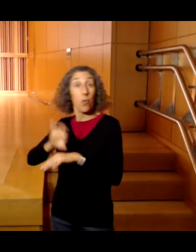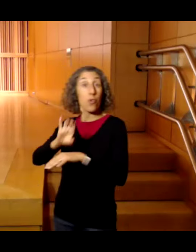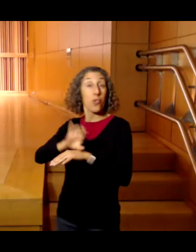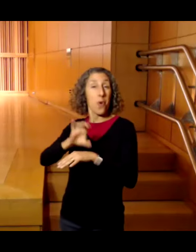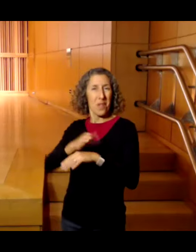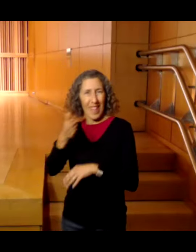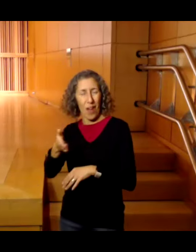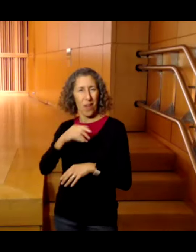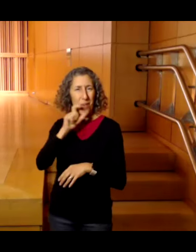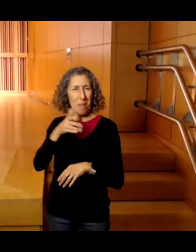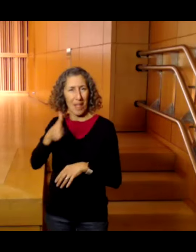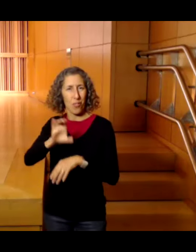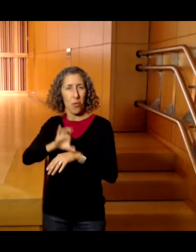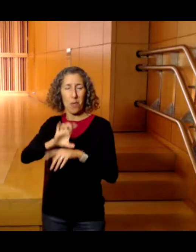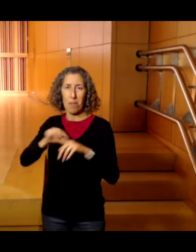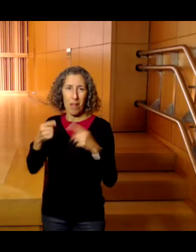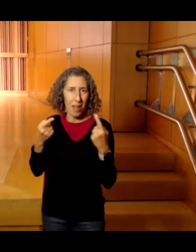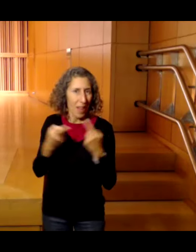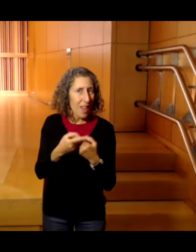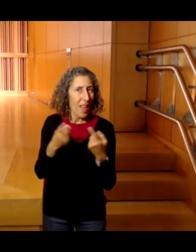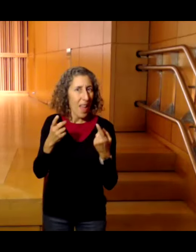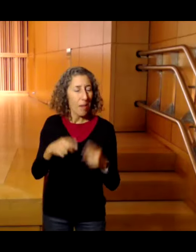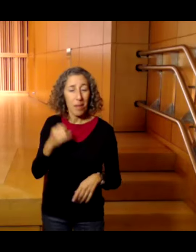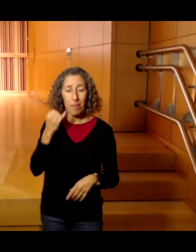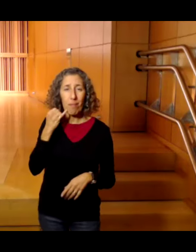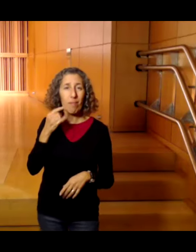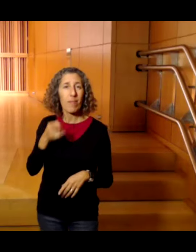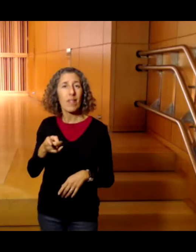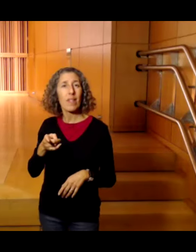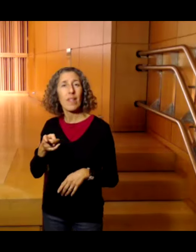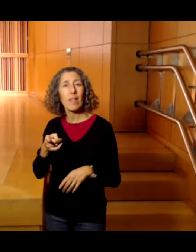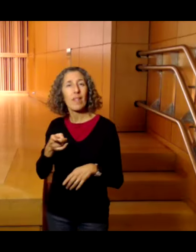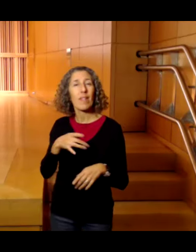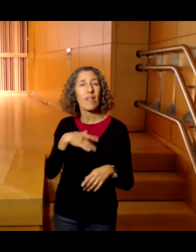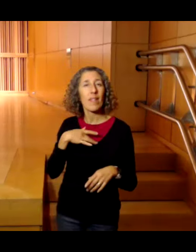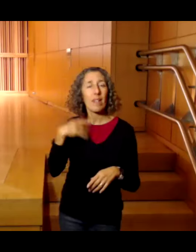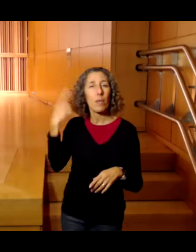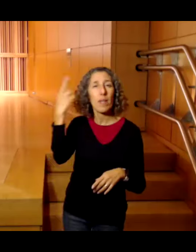The boy's impulse was to run. Yet he could not spring himself from the trap of the intruder's gaze.